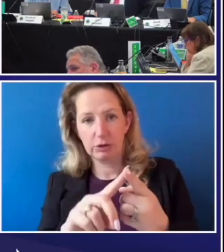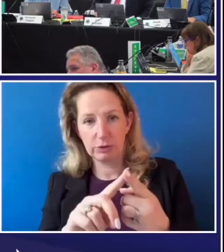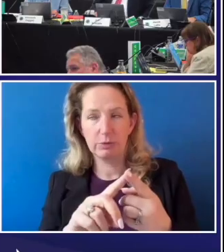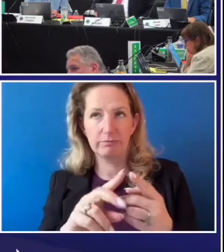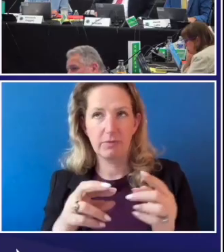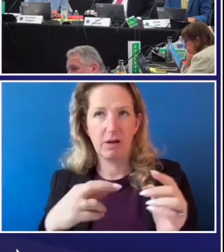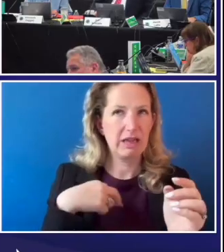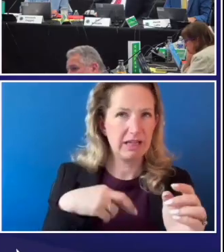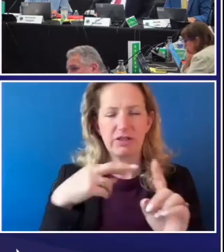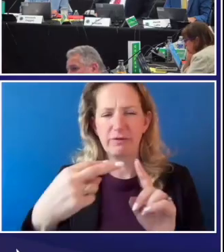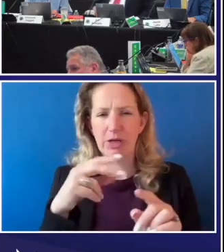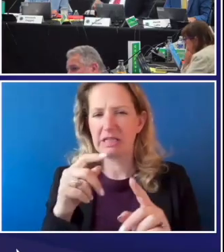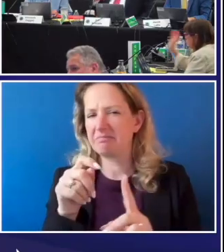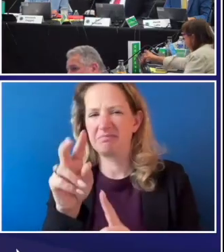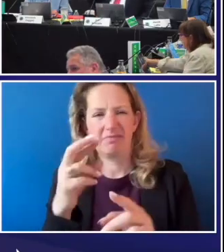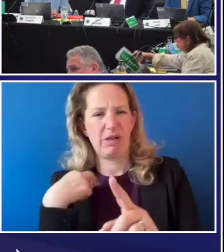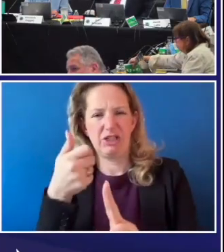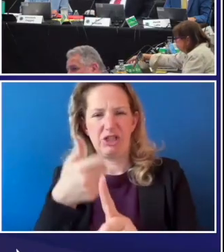Jennifer, did you have something on this piece? No worries.